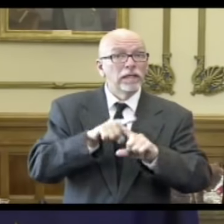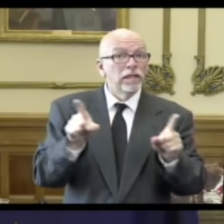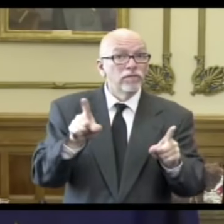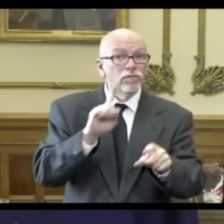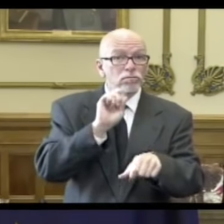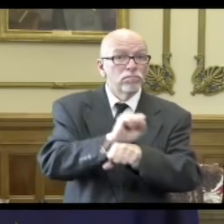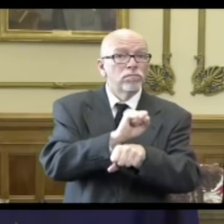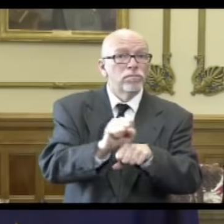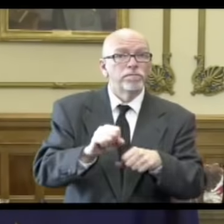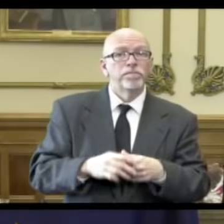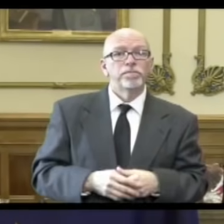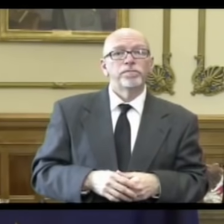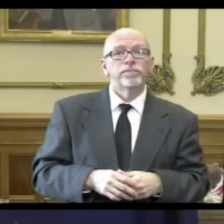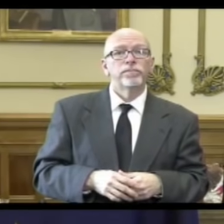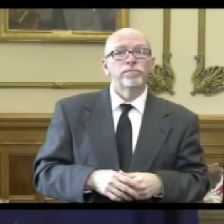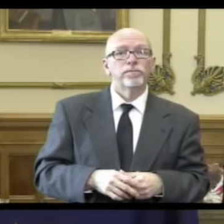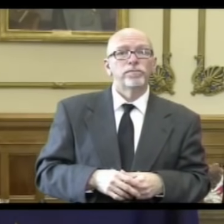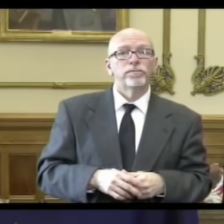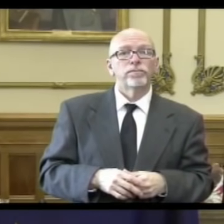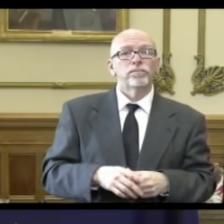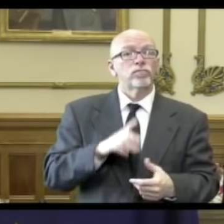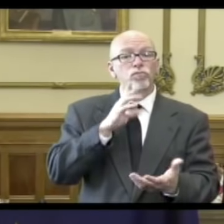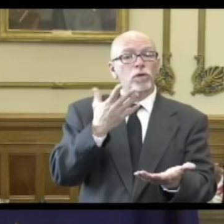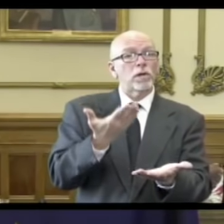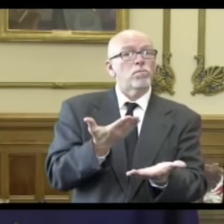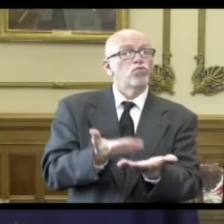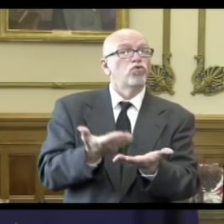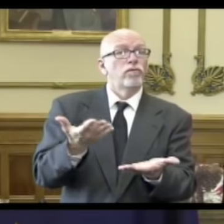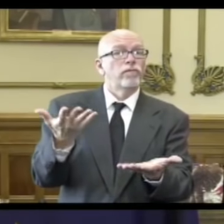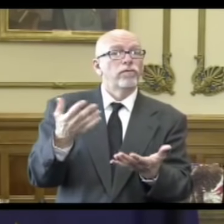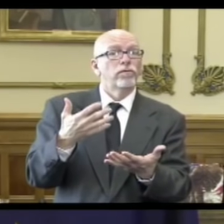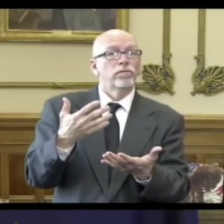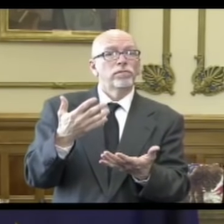MAKE. BUT WE CAN'T RELAX YOUR PHYSICAL DISTANCE SCENE. HAS